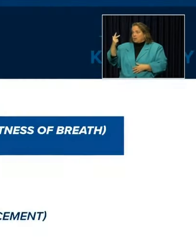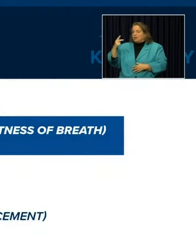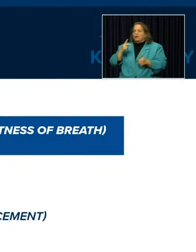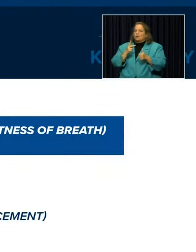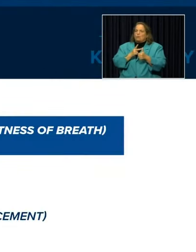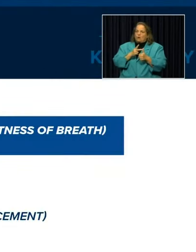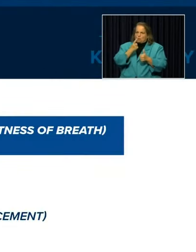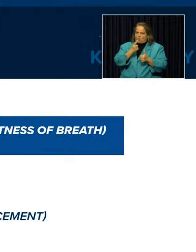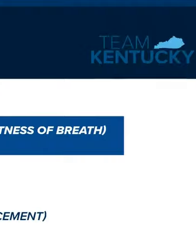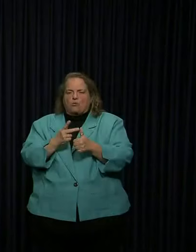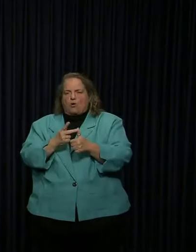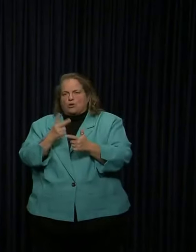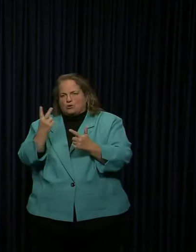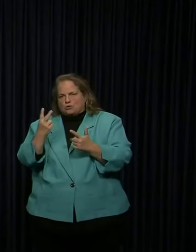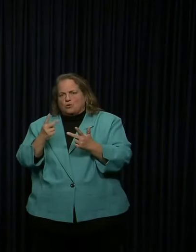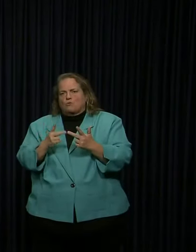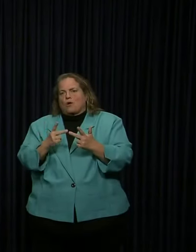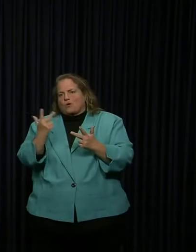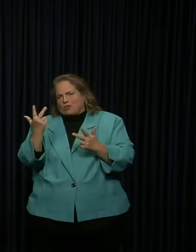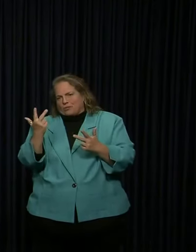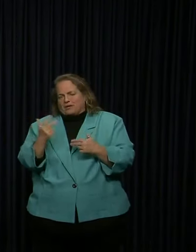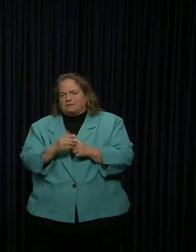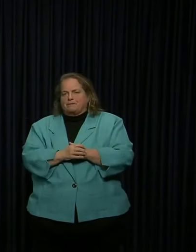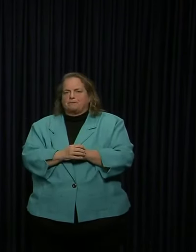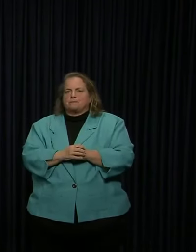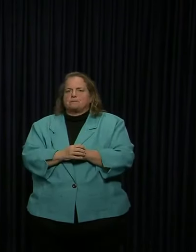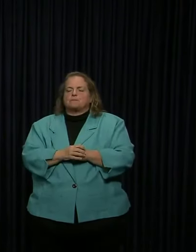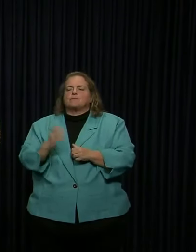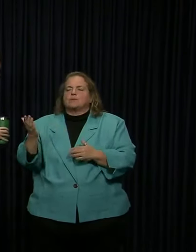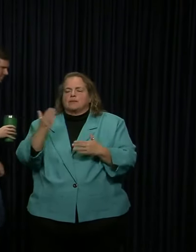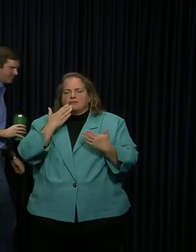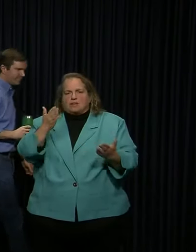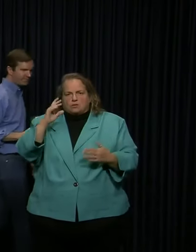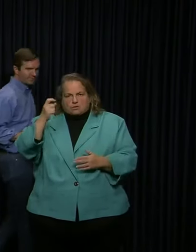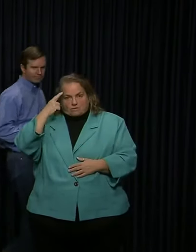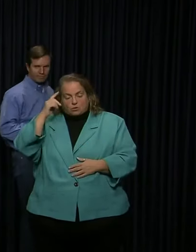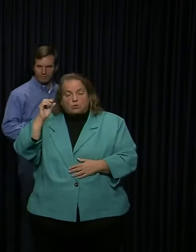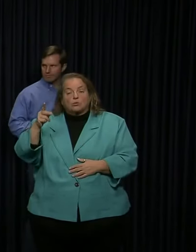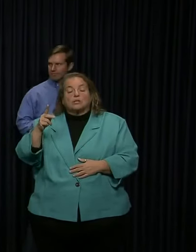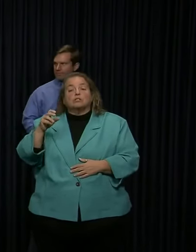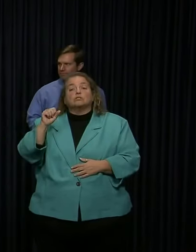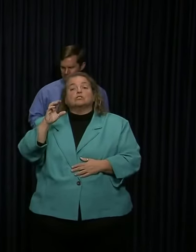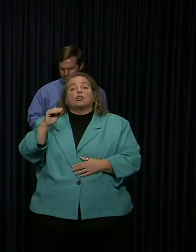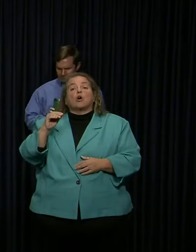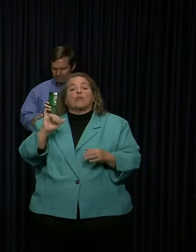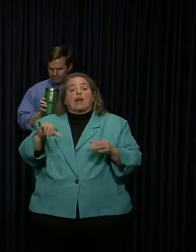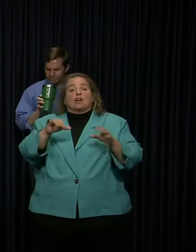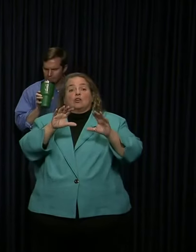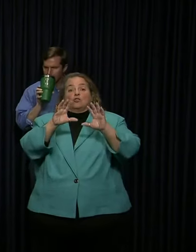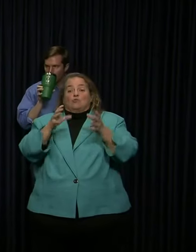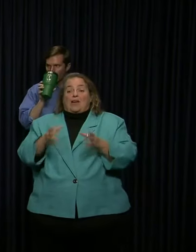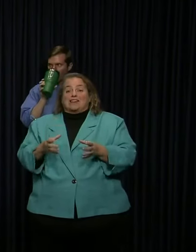SYMPTOMS. PRIORITY 2 WOULD BE ALL THE HIGH-RISK CATEGORIES WE TALK ABOUT AND THE CDC USES OVER SKYE PILATES CHRONIC MEDICAL